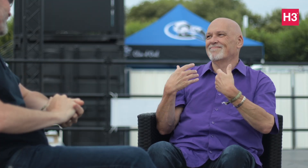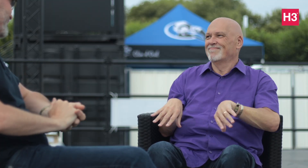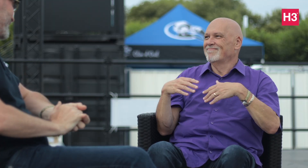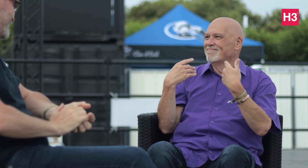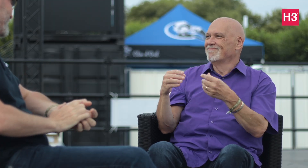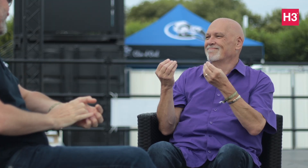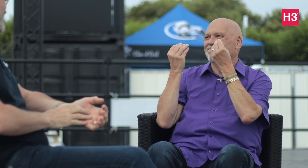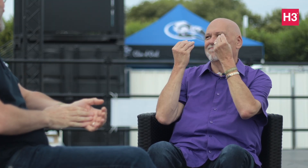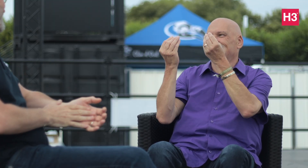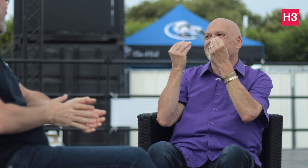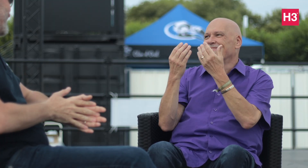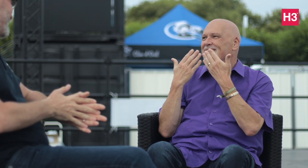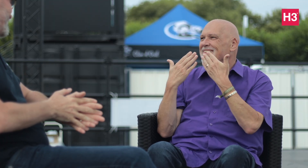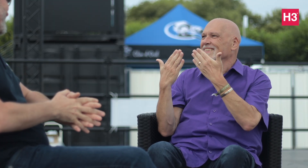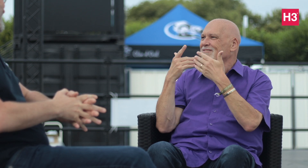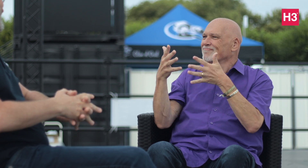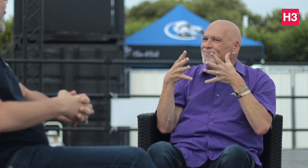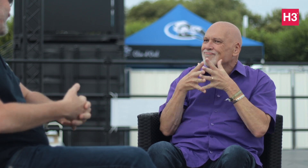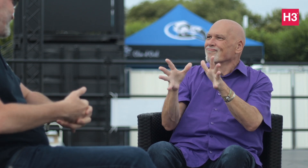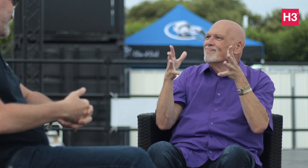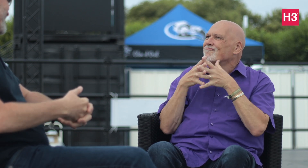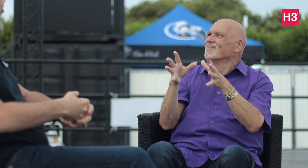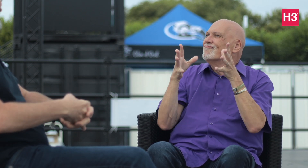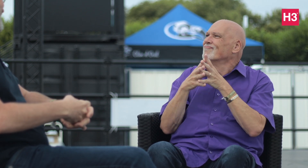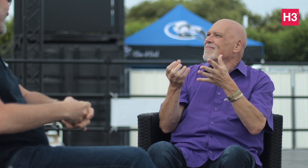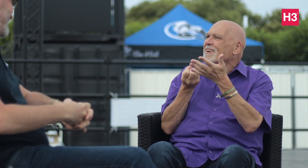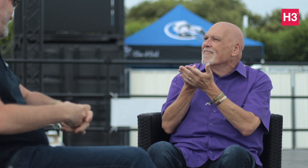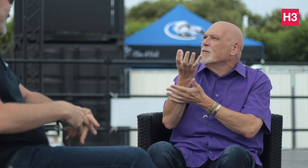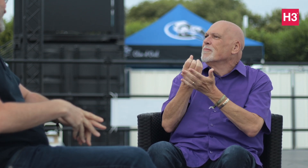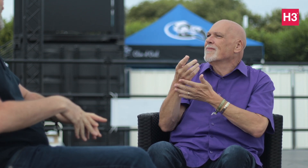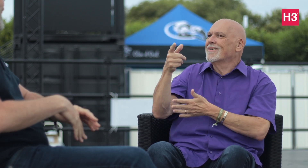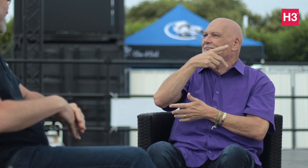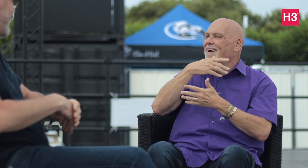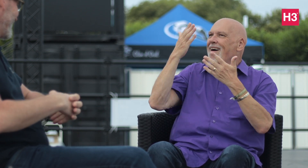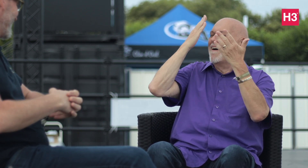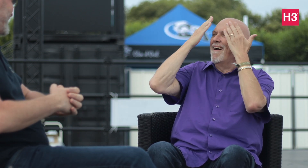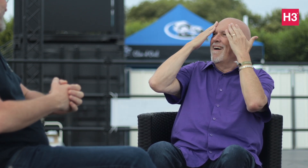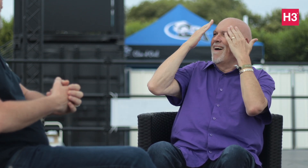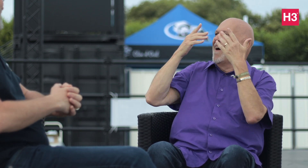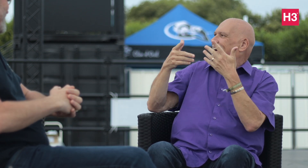[Anselmo]: Thank you so much for sharing. We have learned